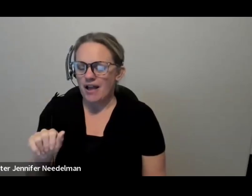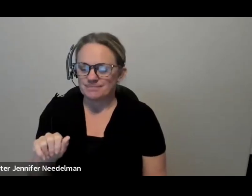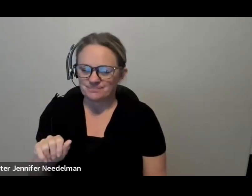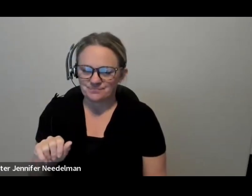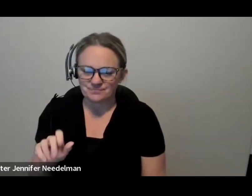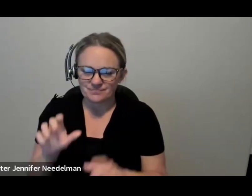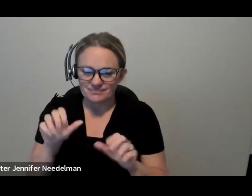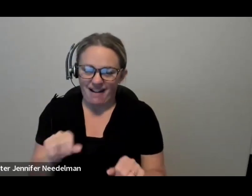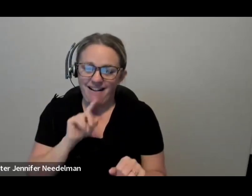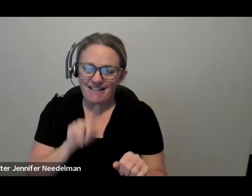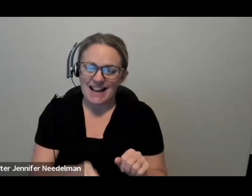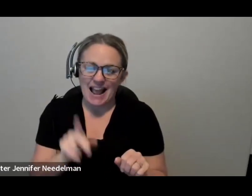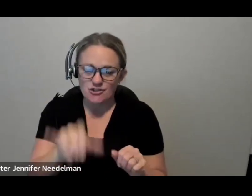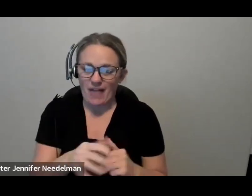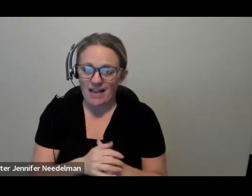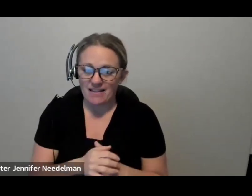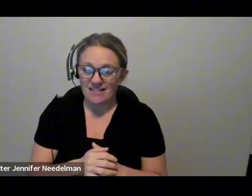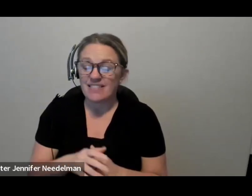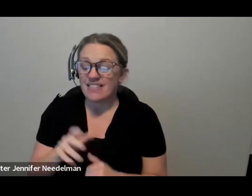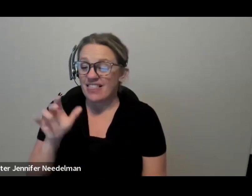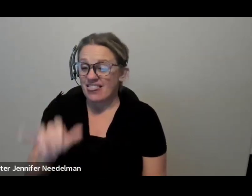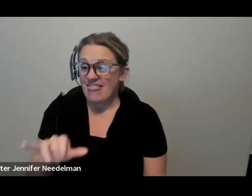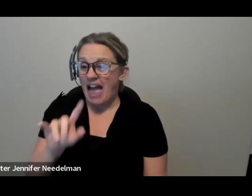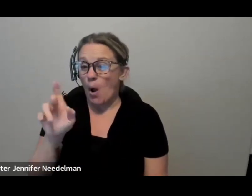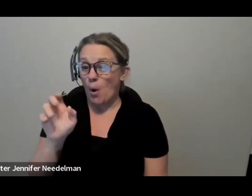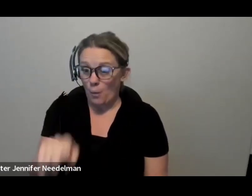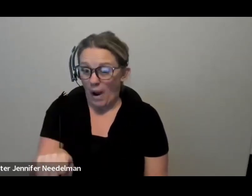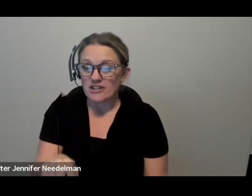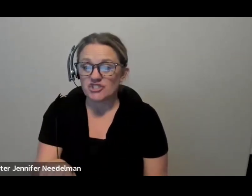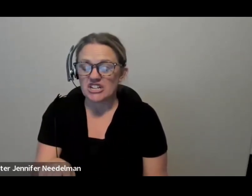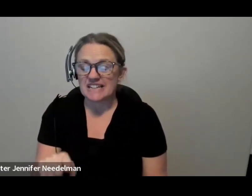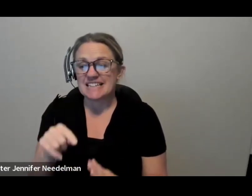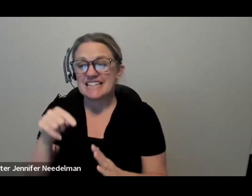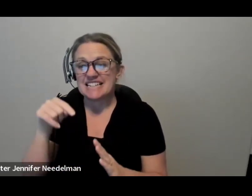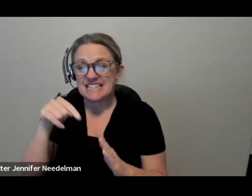That question actually deeply resonates with me.